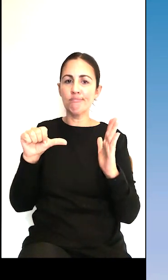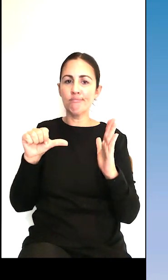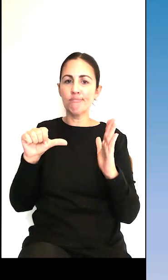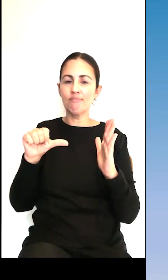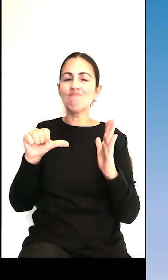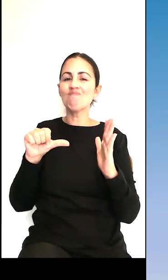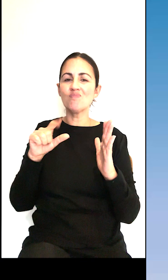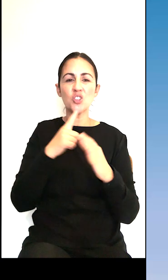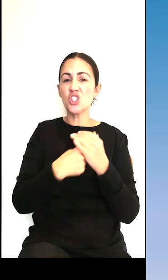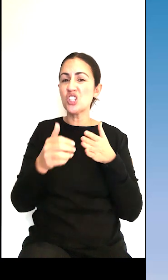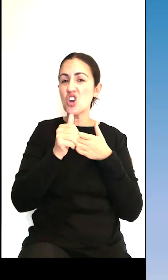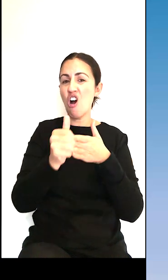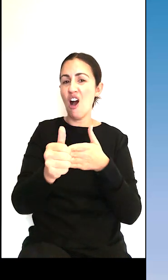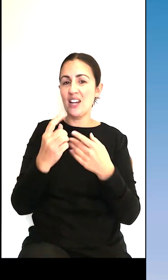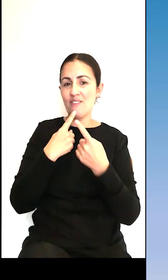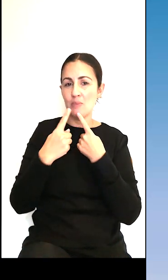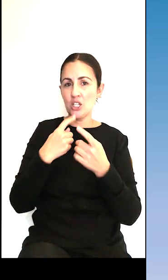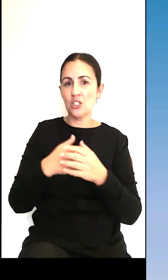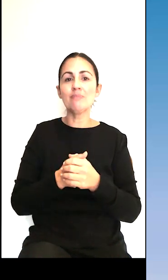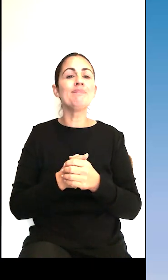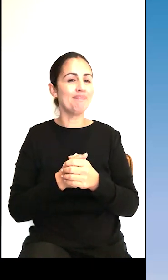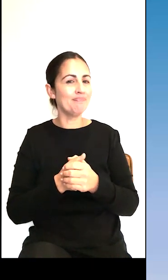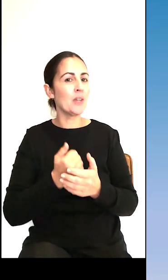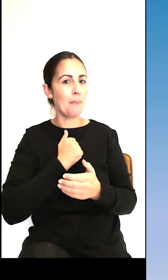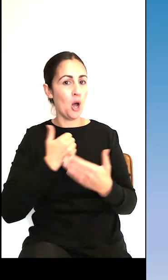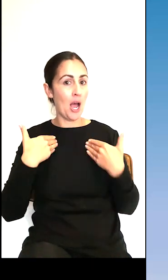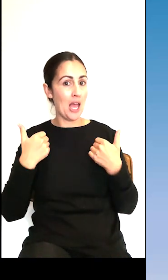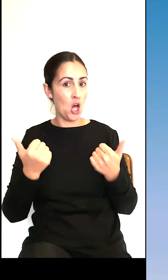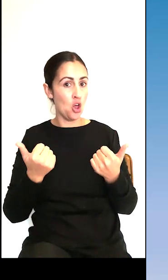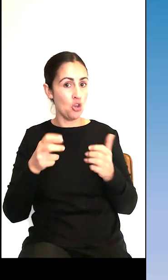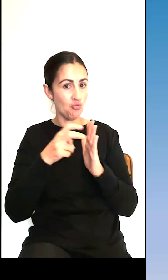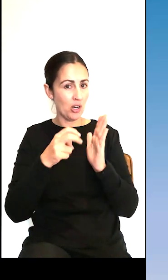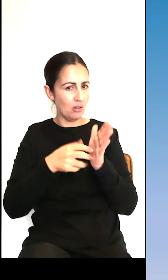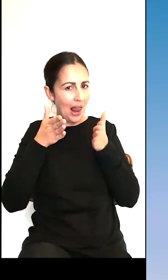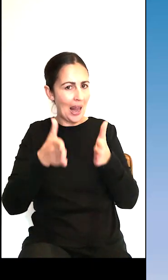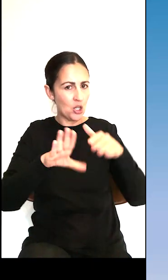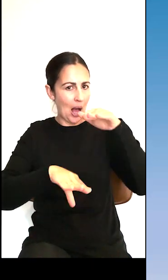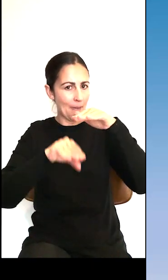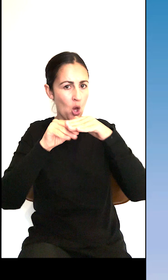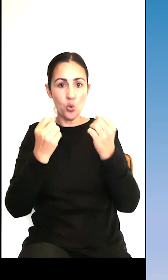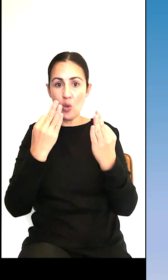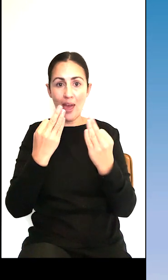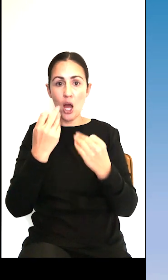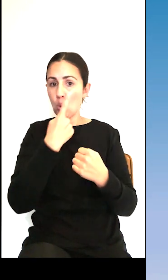Yes that's right. So yeah, the My Health Record system would absolutely enable it to be uploaded, but then I guess it's on the the medical staff end and